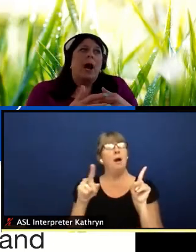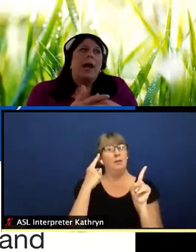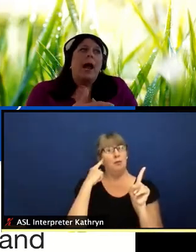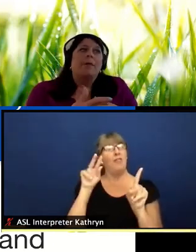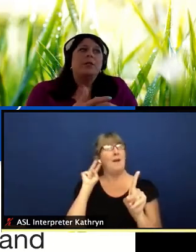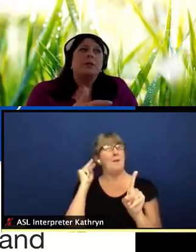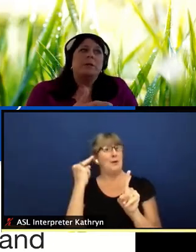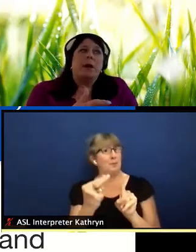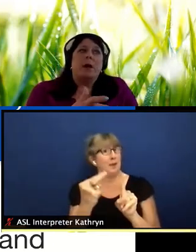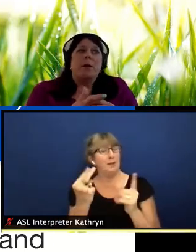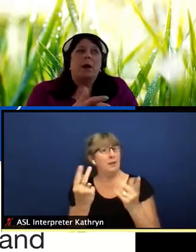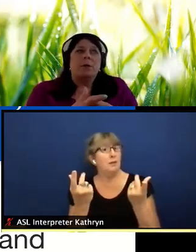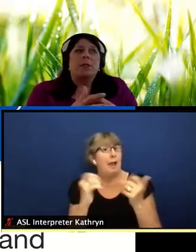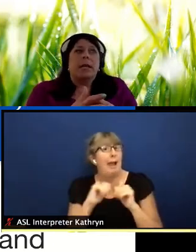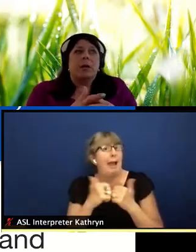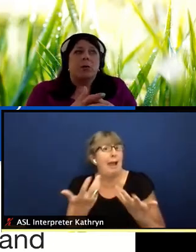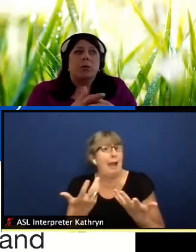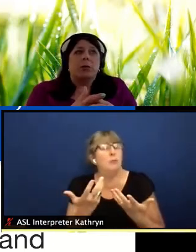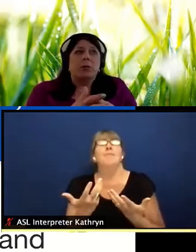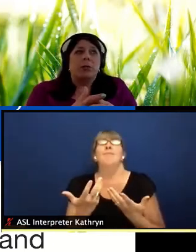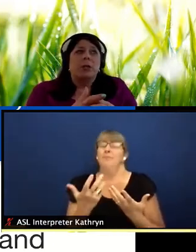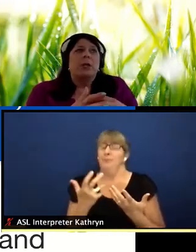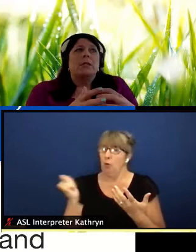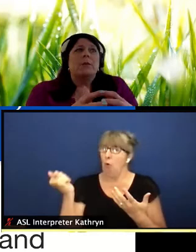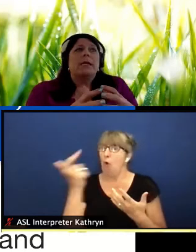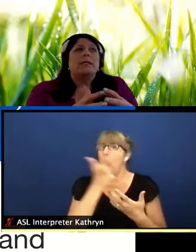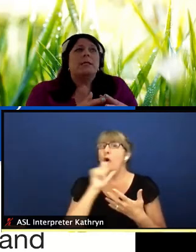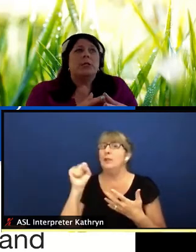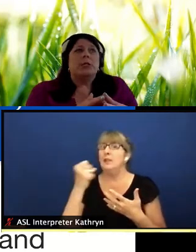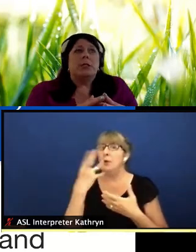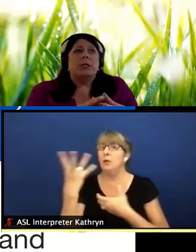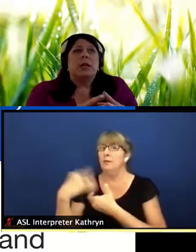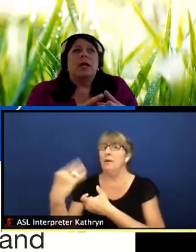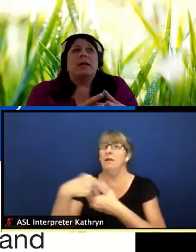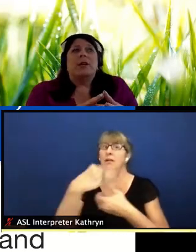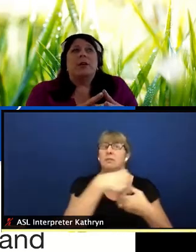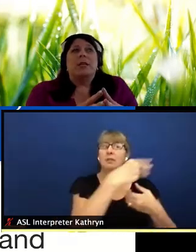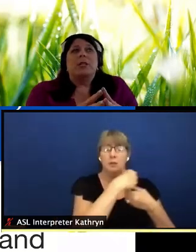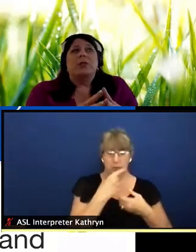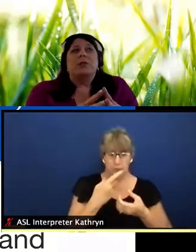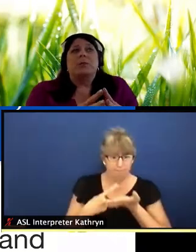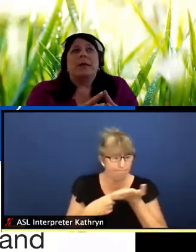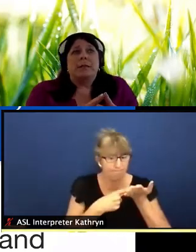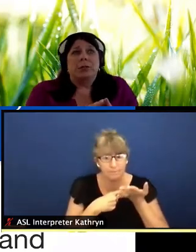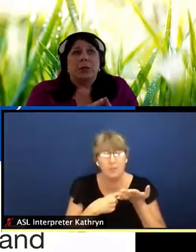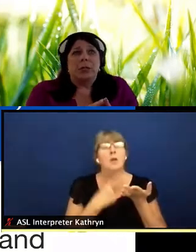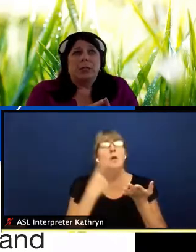I have to involve all stakeholders to make decisions that are in the students best interest.